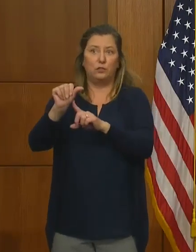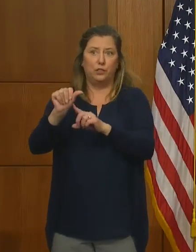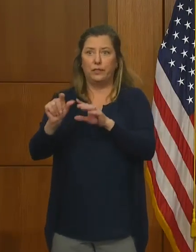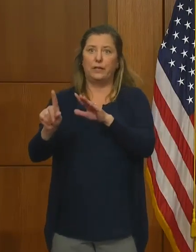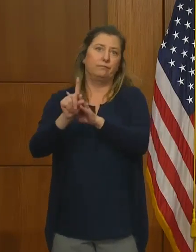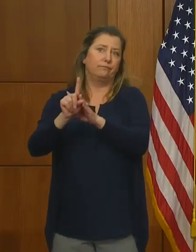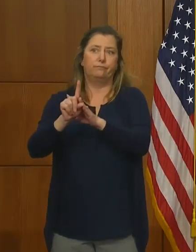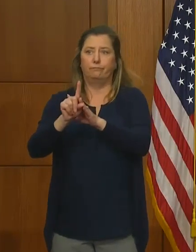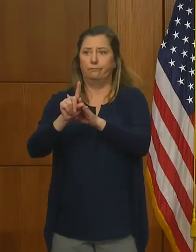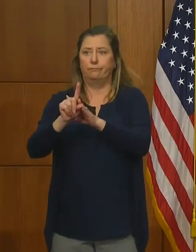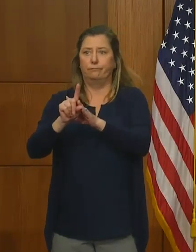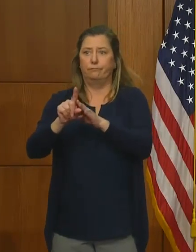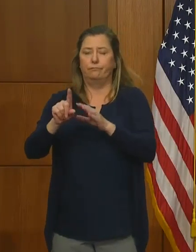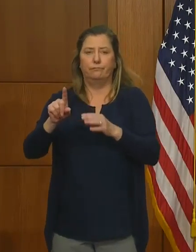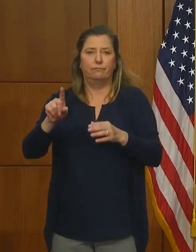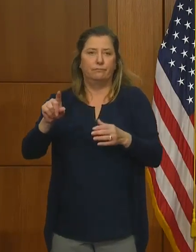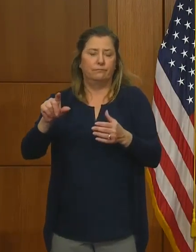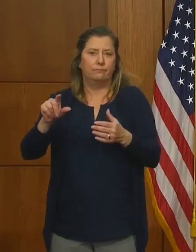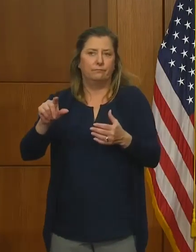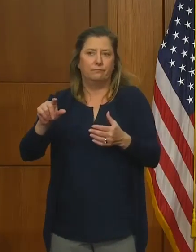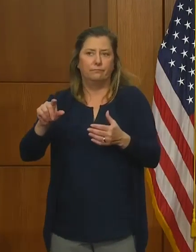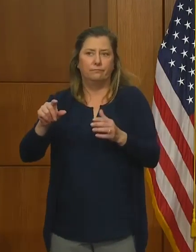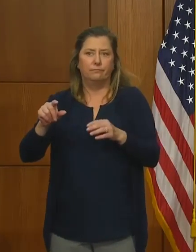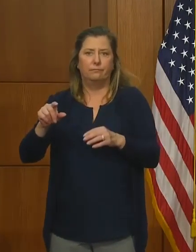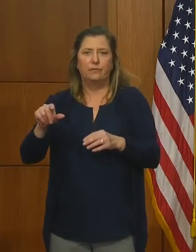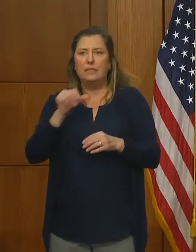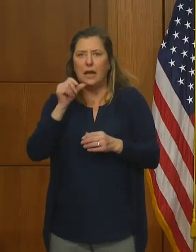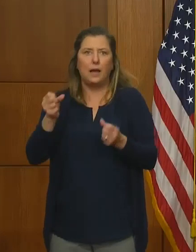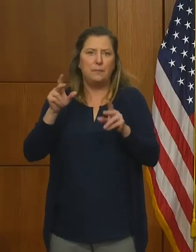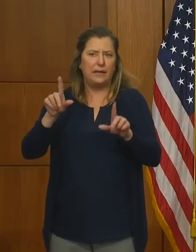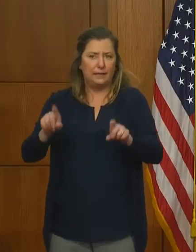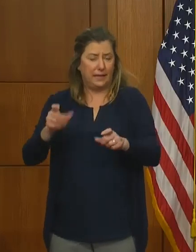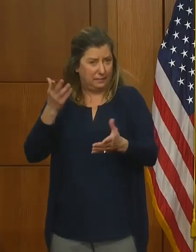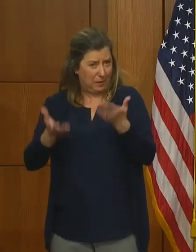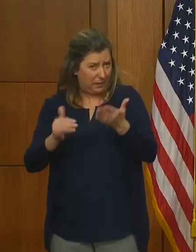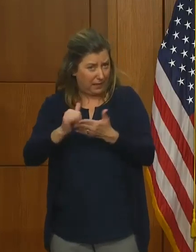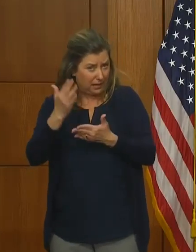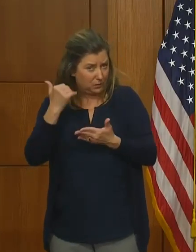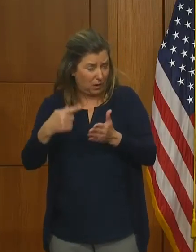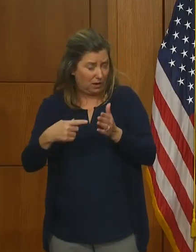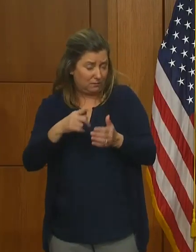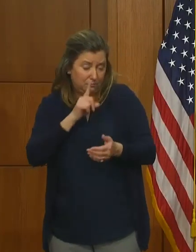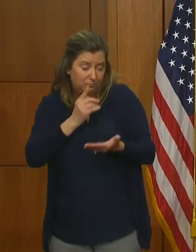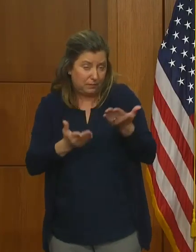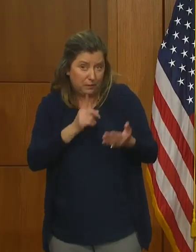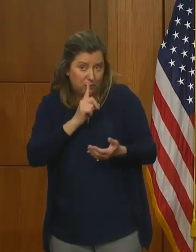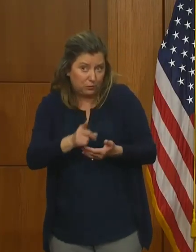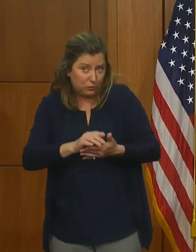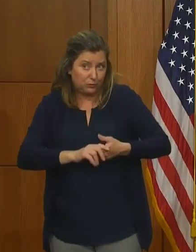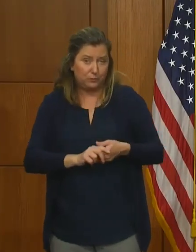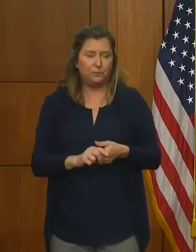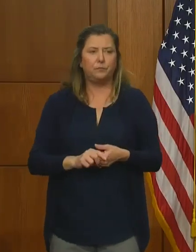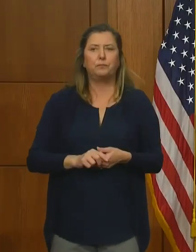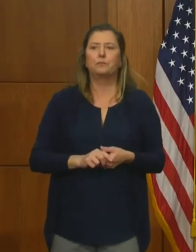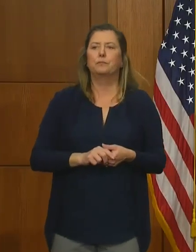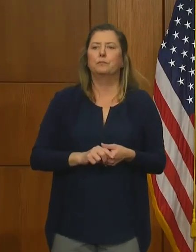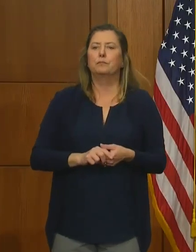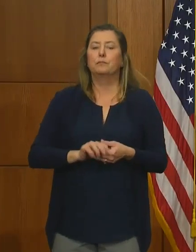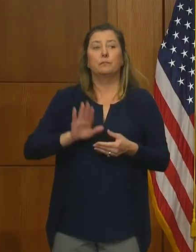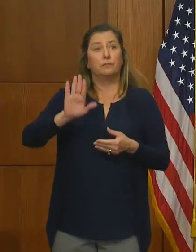PEOPLE LIFE VIRGINIA TECH